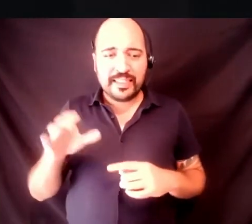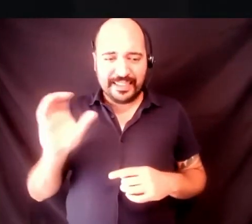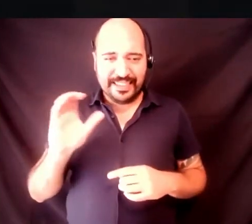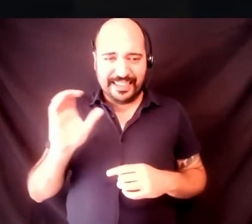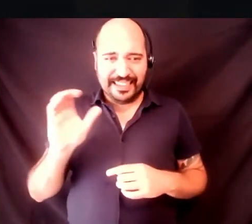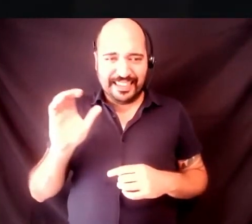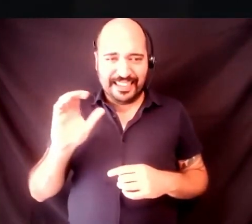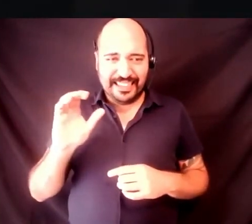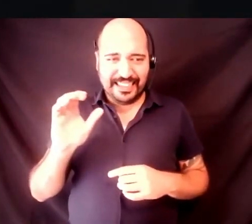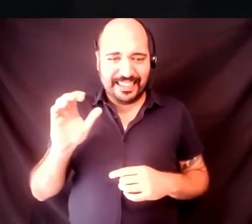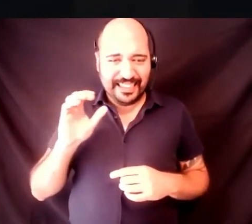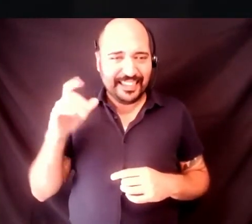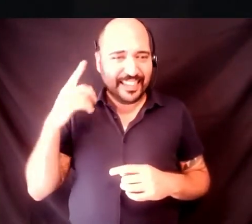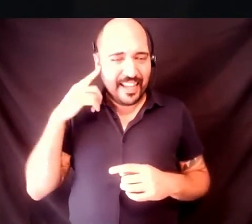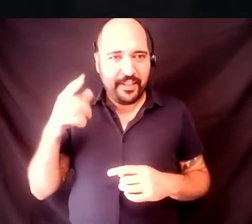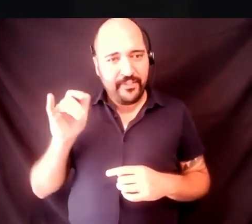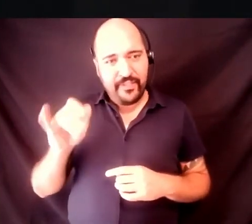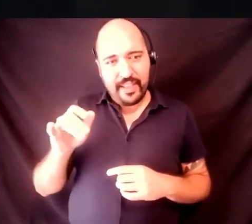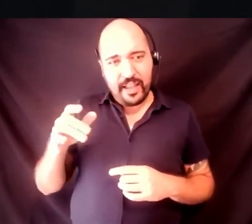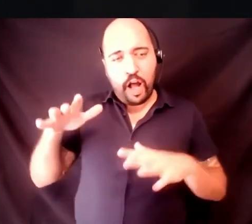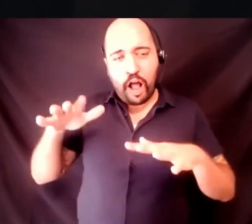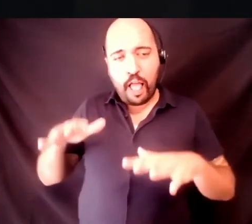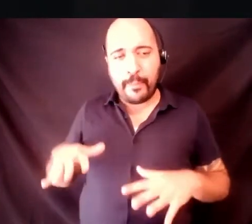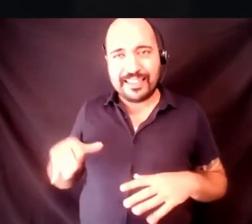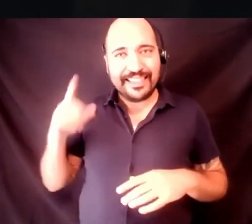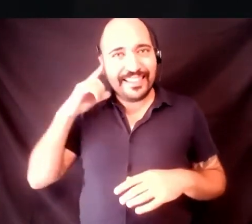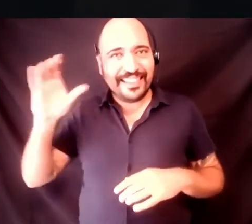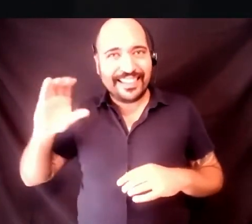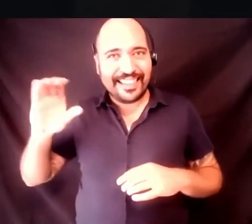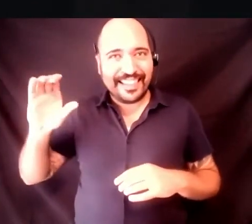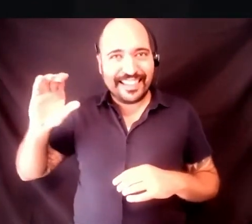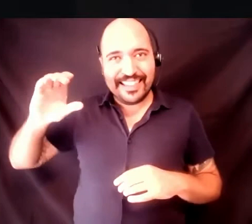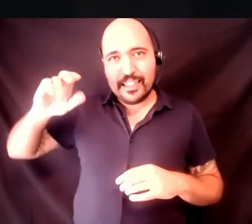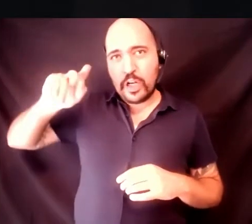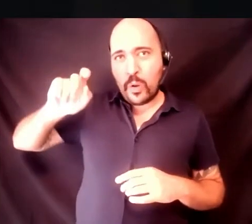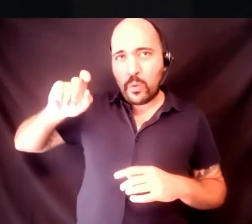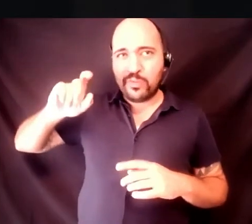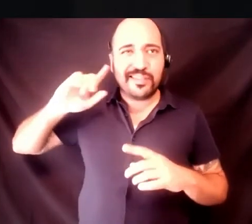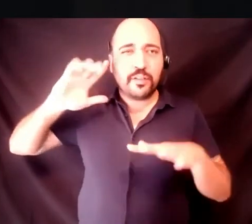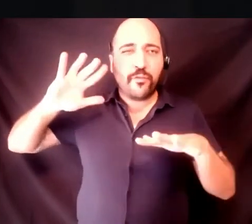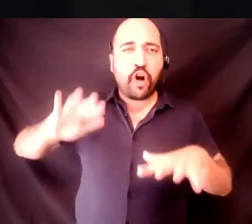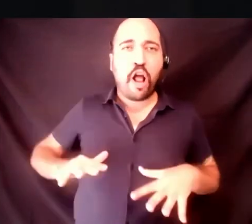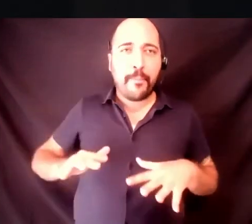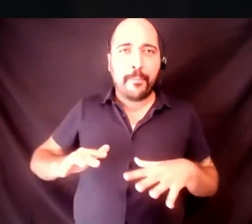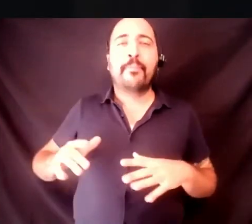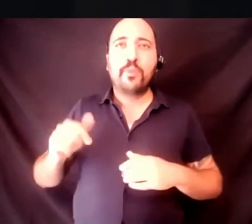You go into that, and that's supposed to set the foundation for it. You can build things on top of it. But that's always there. That's the drone.